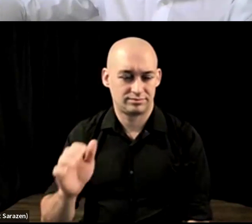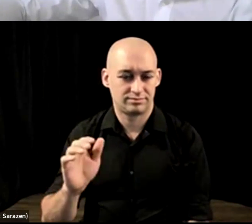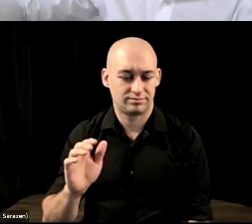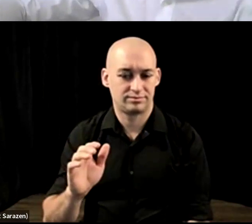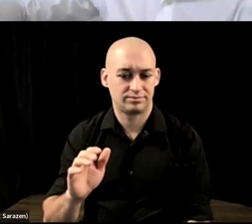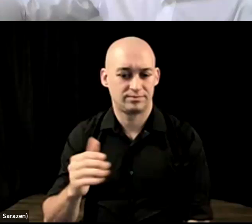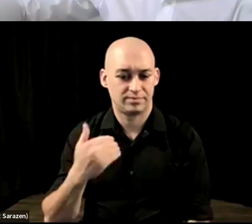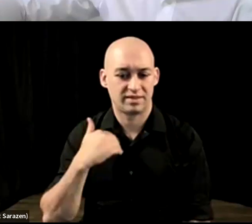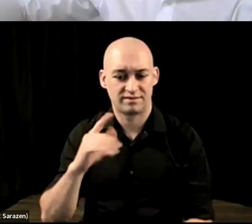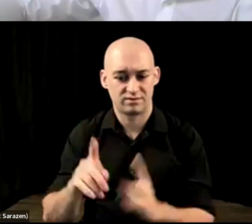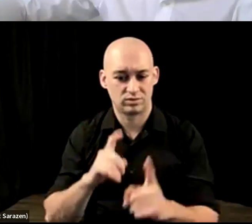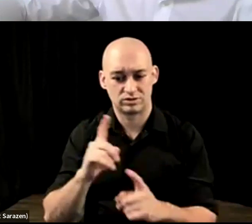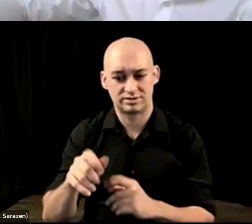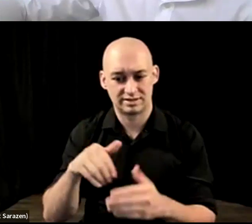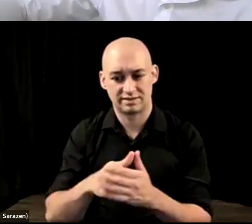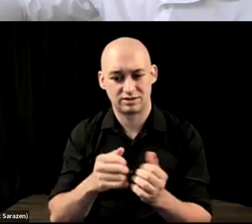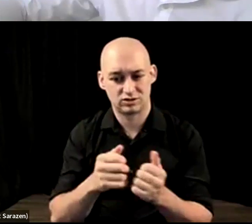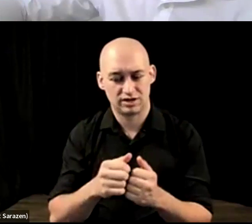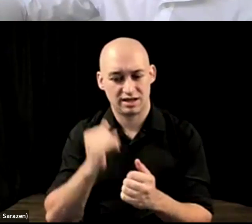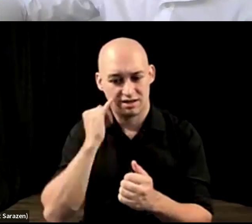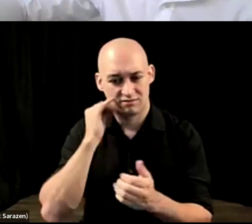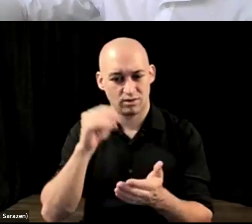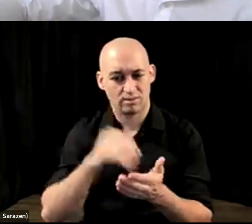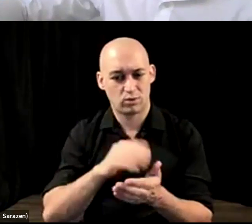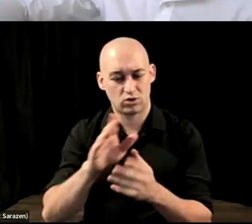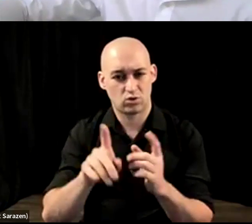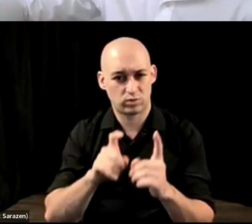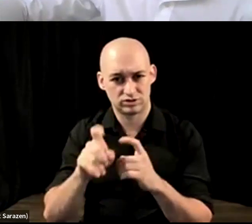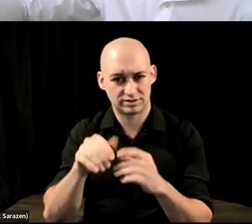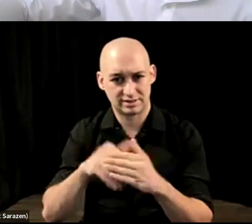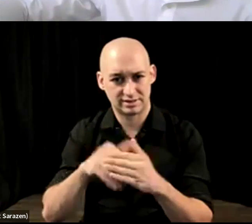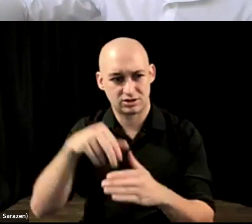that are going by in the chat if you could please put your questions in the QA that'll allow us to